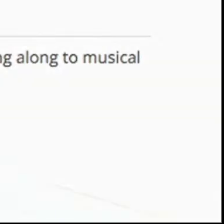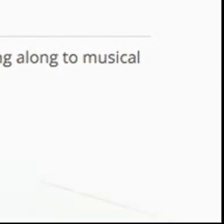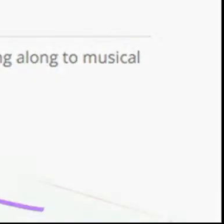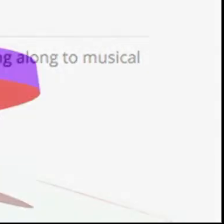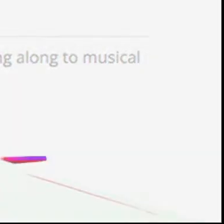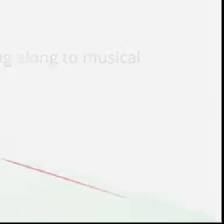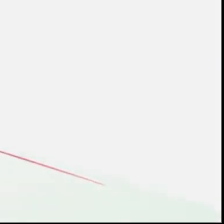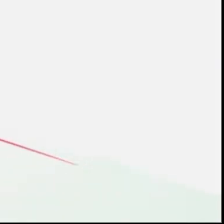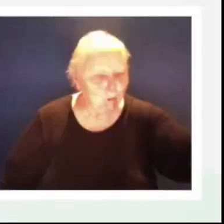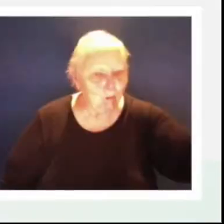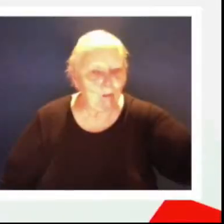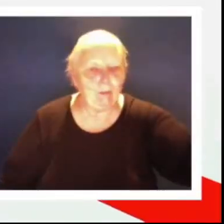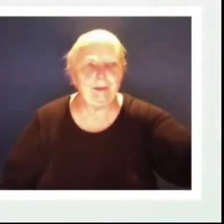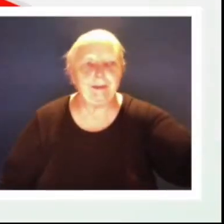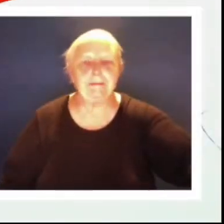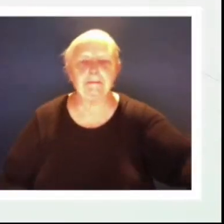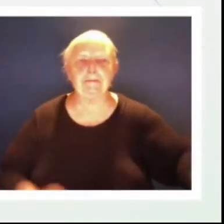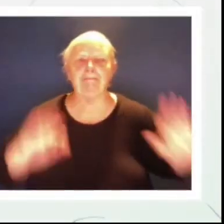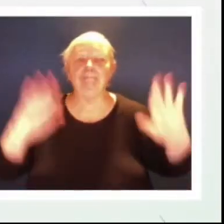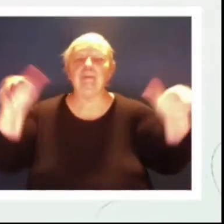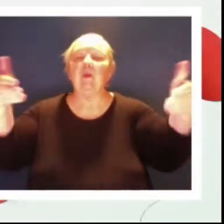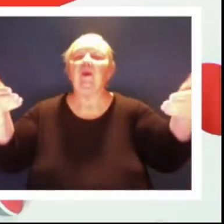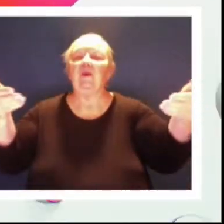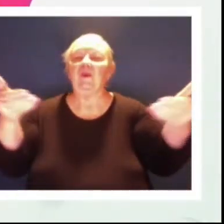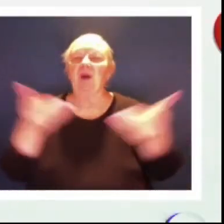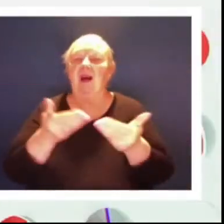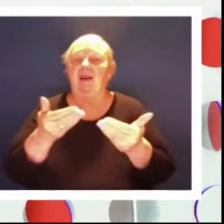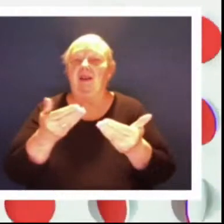[Announcer] Welcome to something special. Welcome to TEDx.